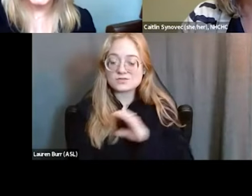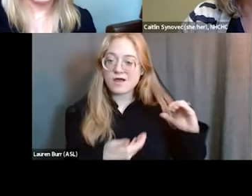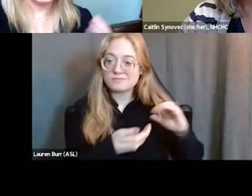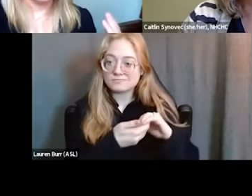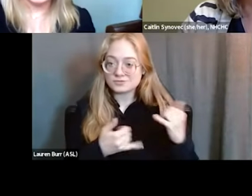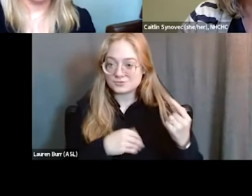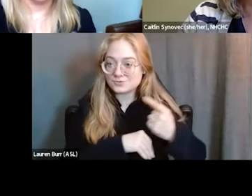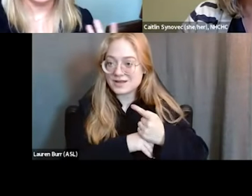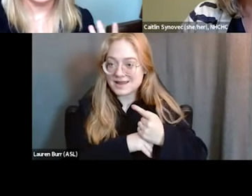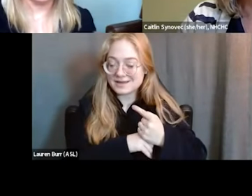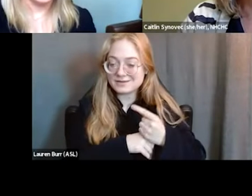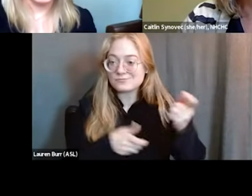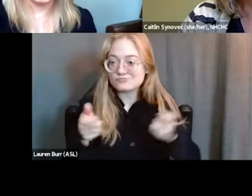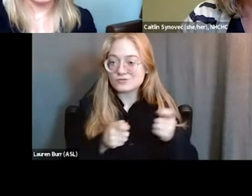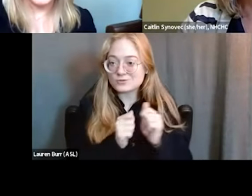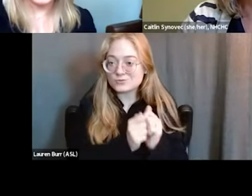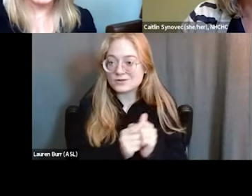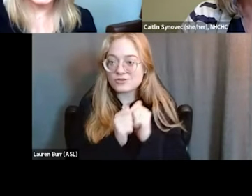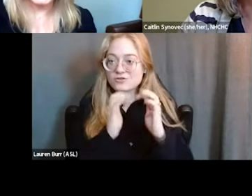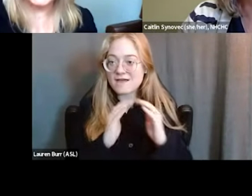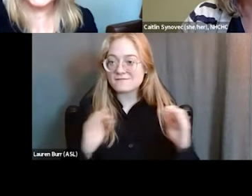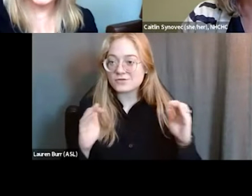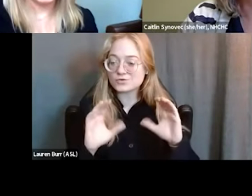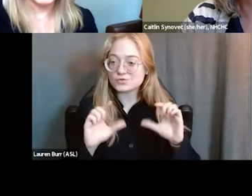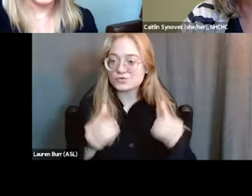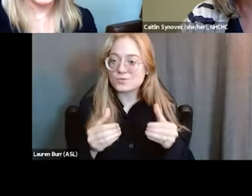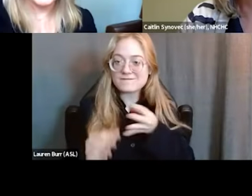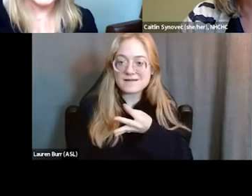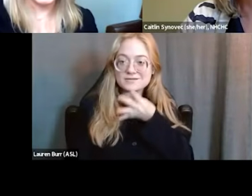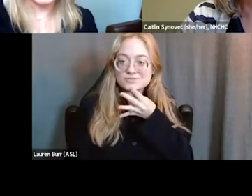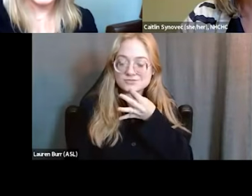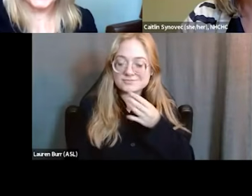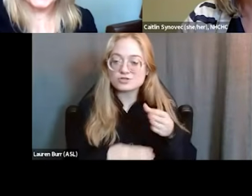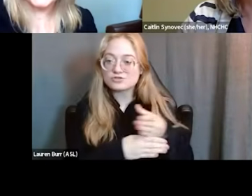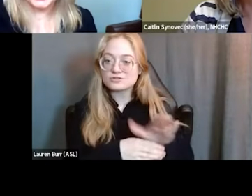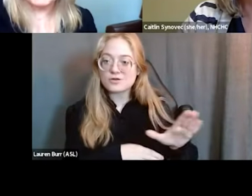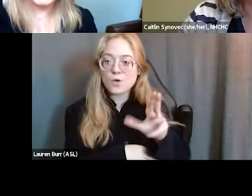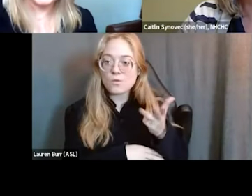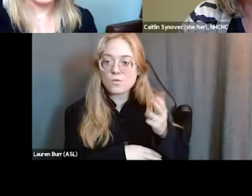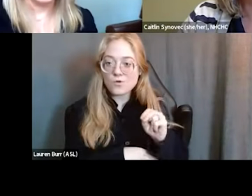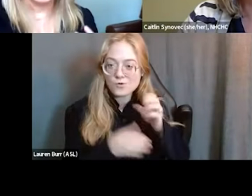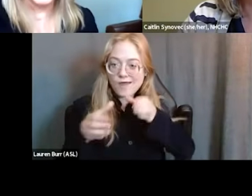to bring together a diverse group of experts and to share their own expertise on this topic.